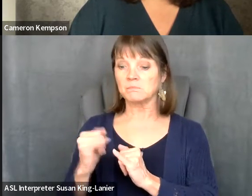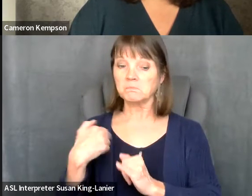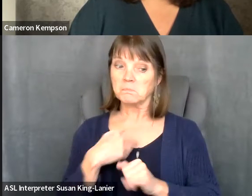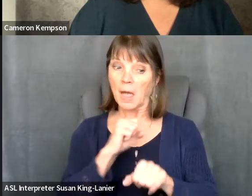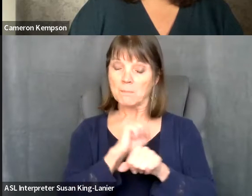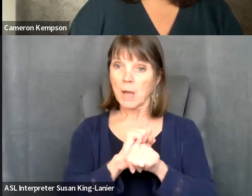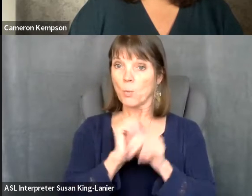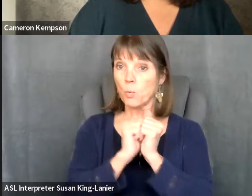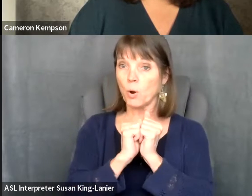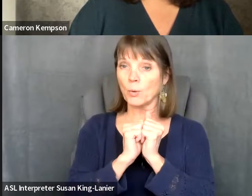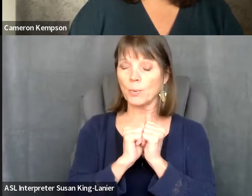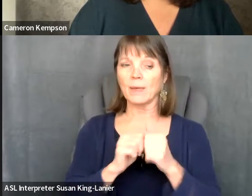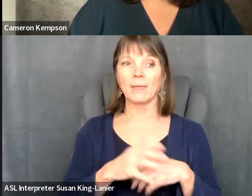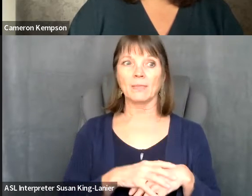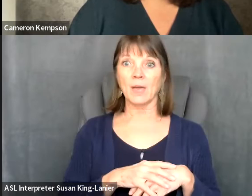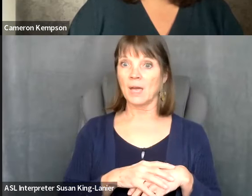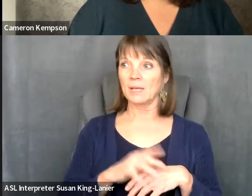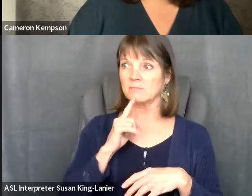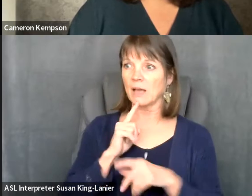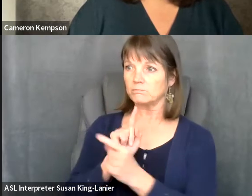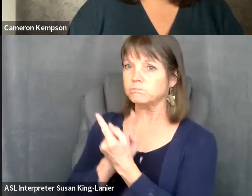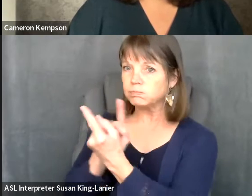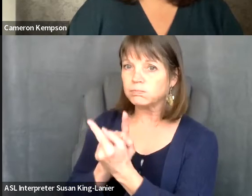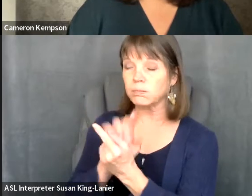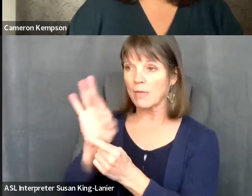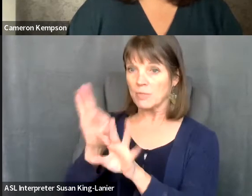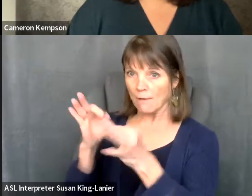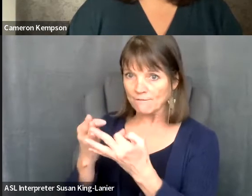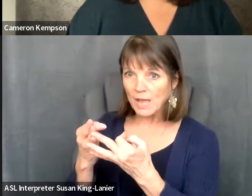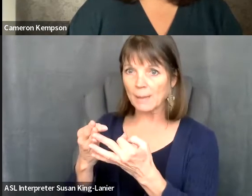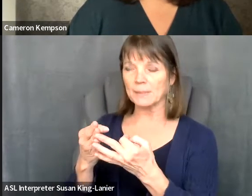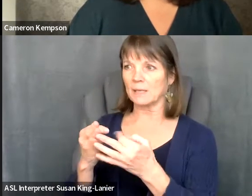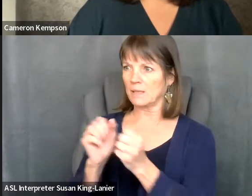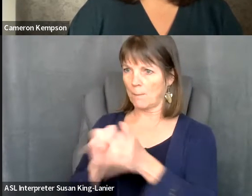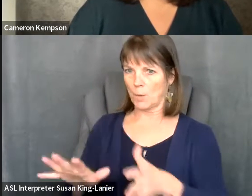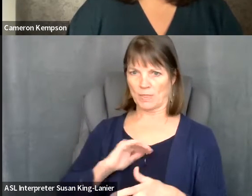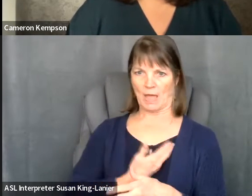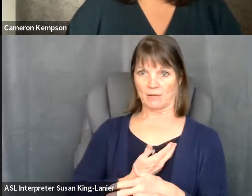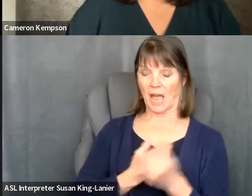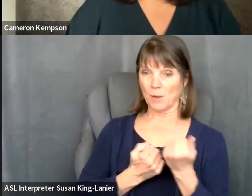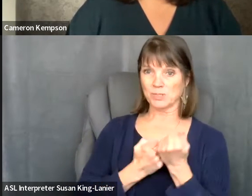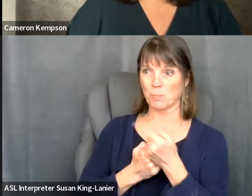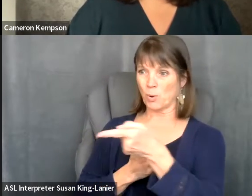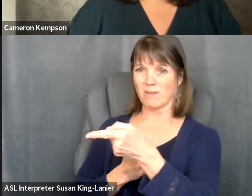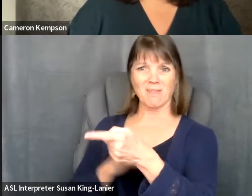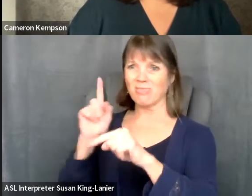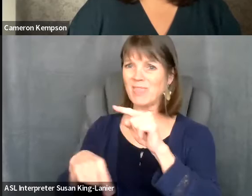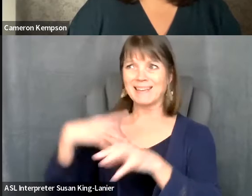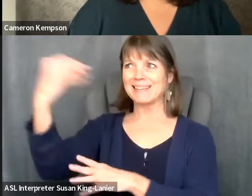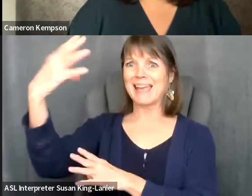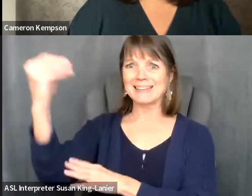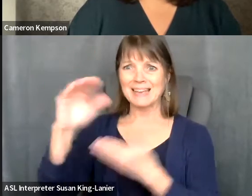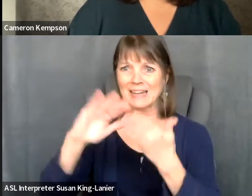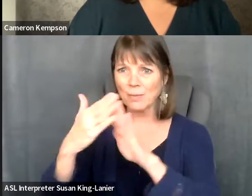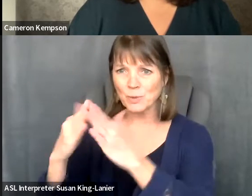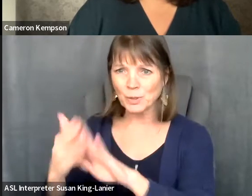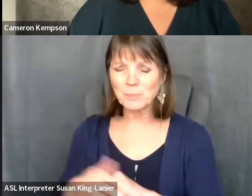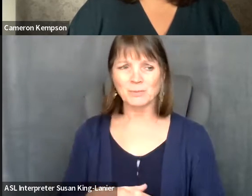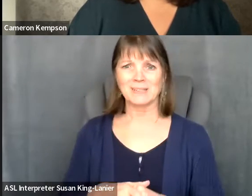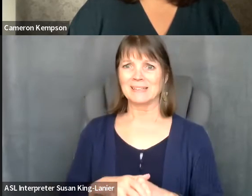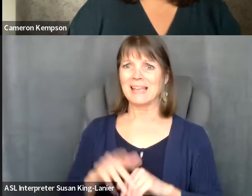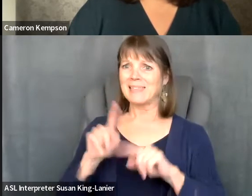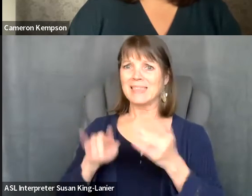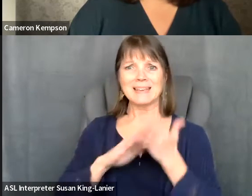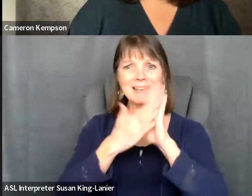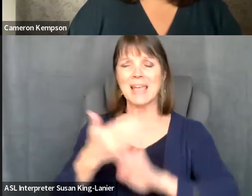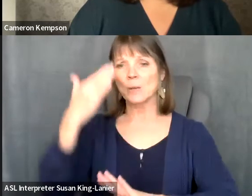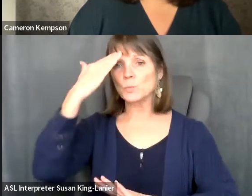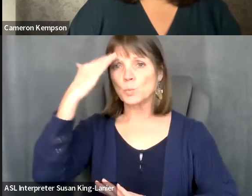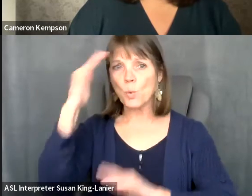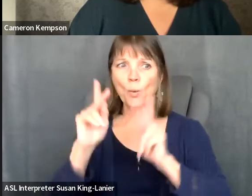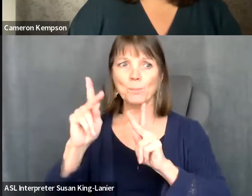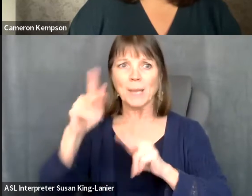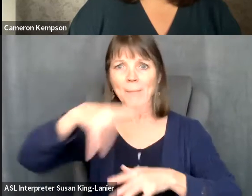Michael Smith: being with just their family, and without our support, might not get a lot of opportunity to get out in their community and get to know the people in their community. And those people know that